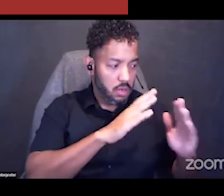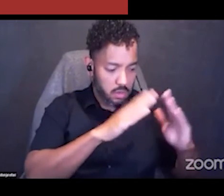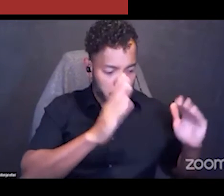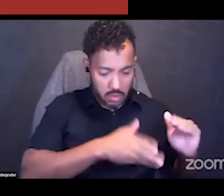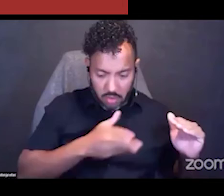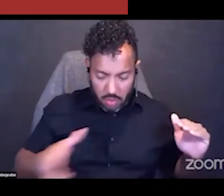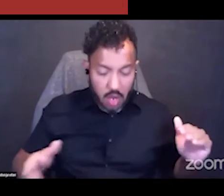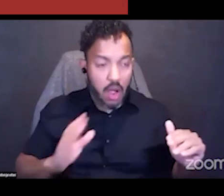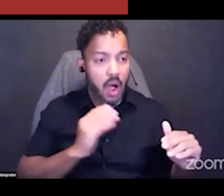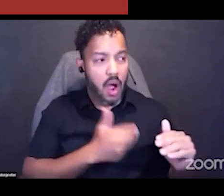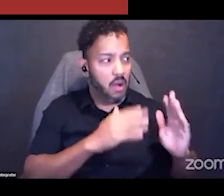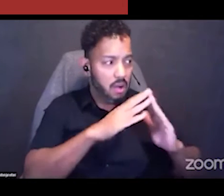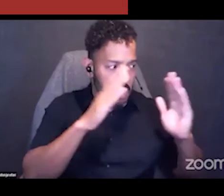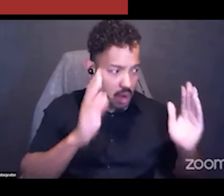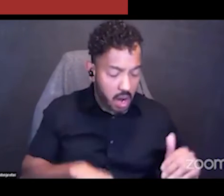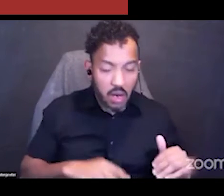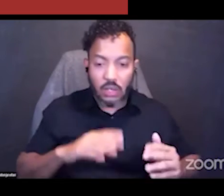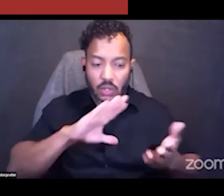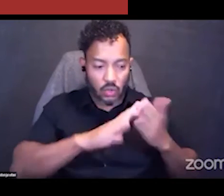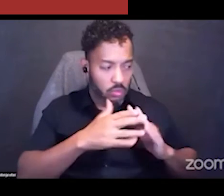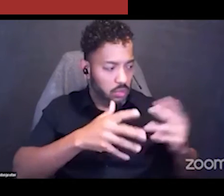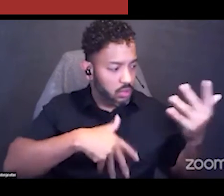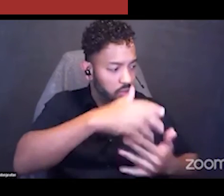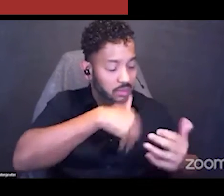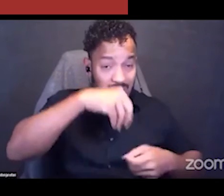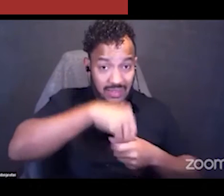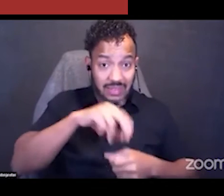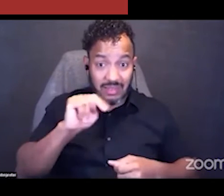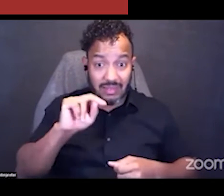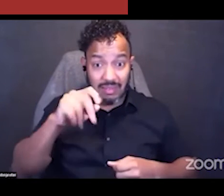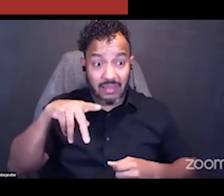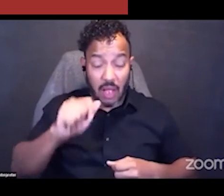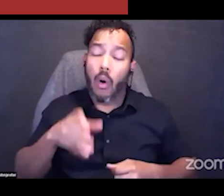we interact with in the community in Napa will be safe.